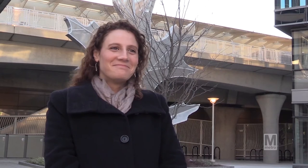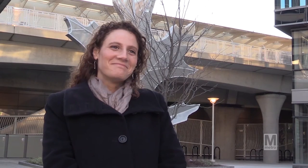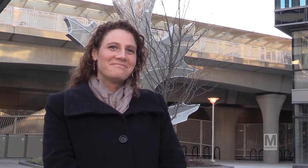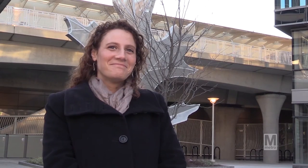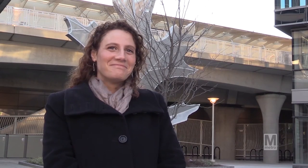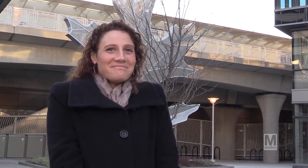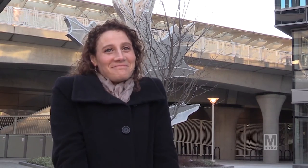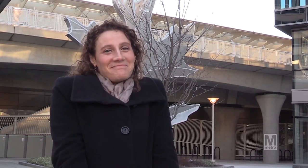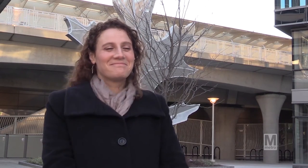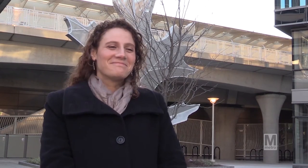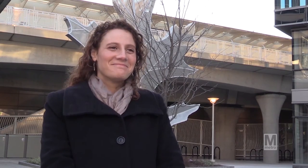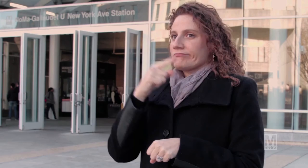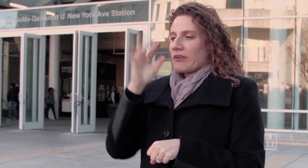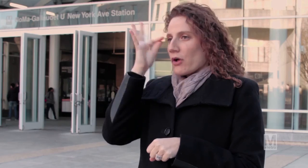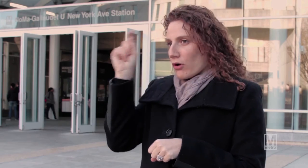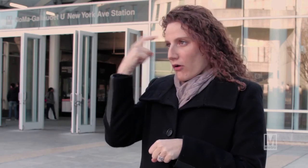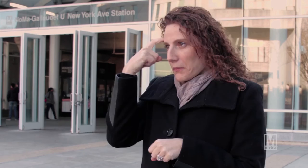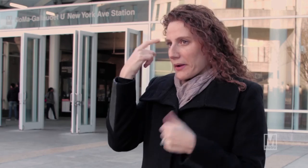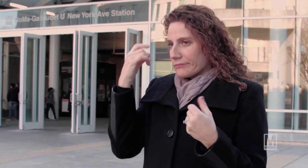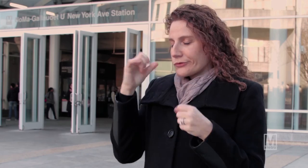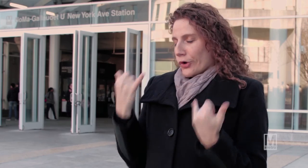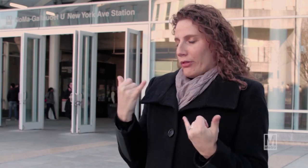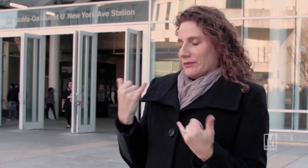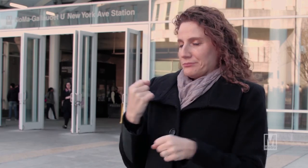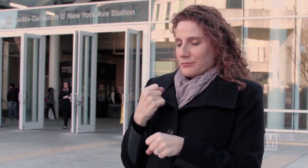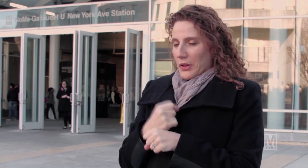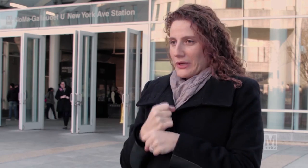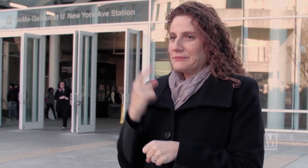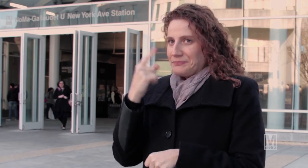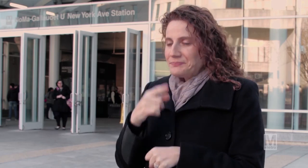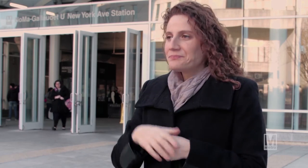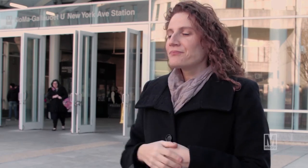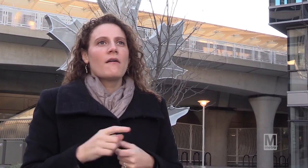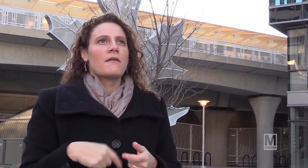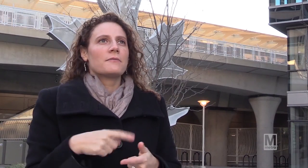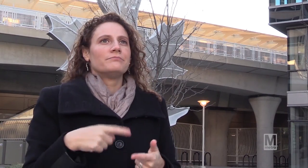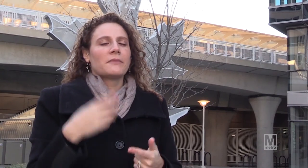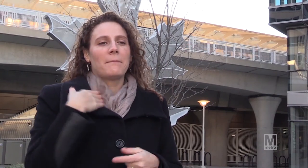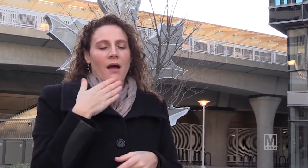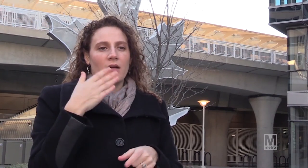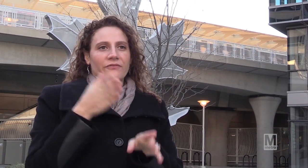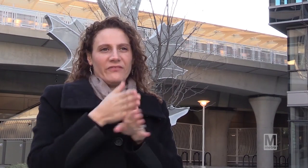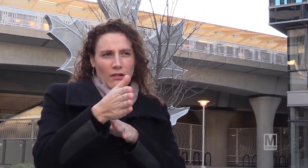I'm a Federal Government employee currently.